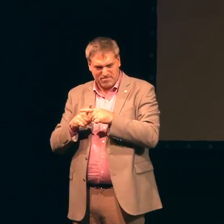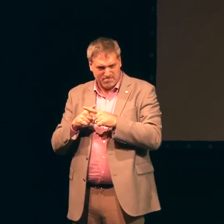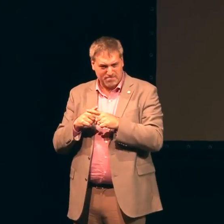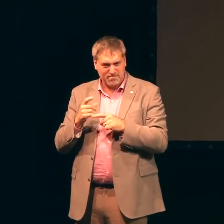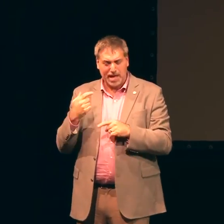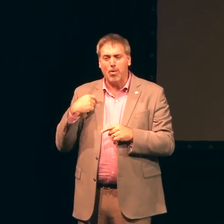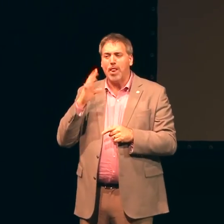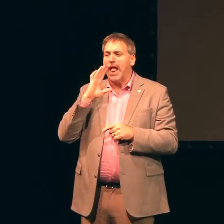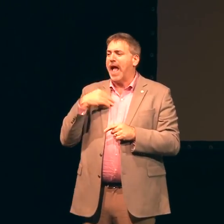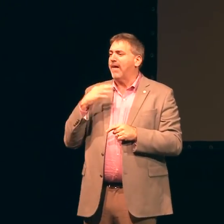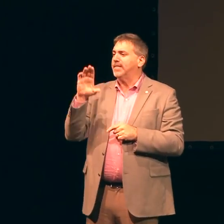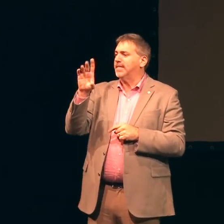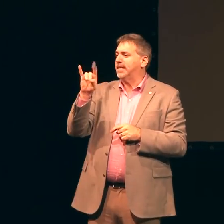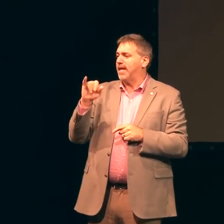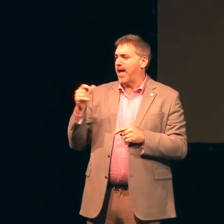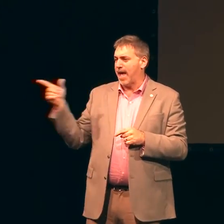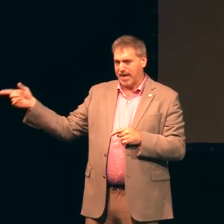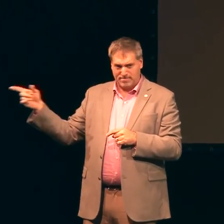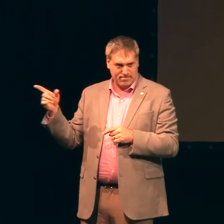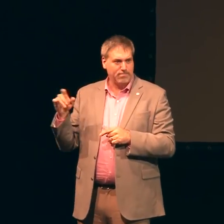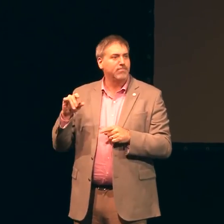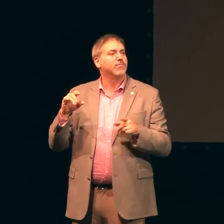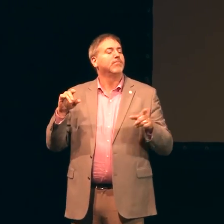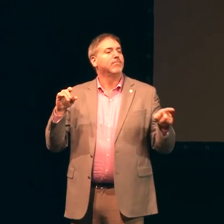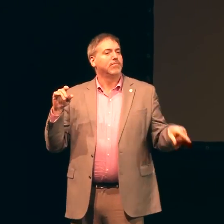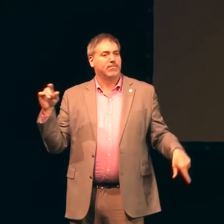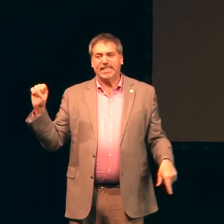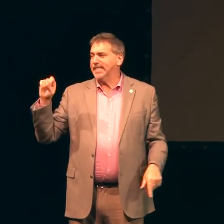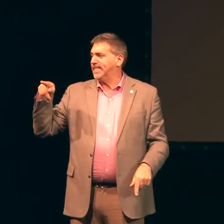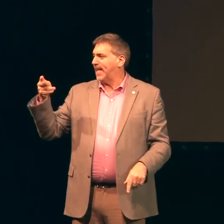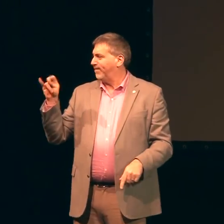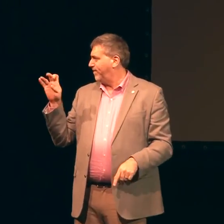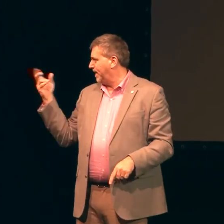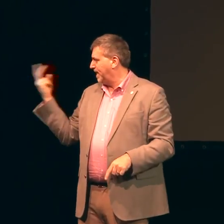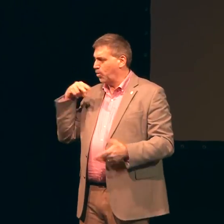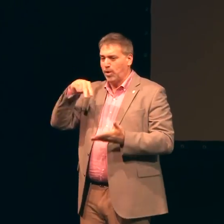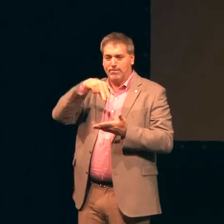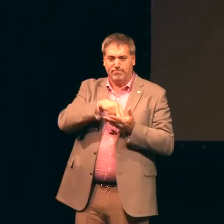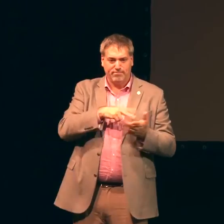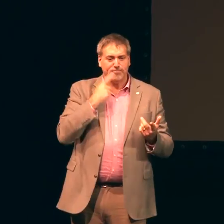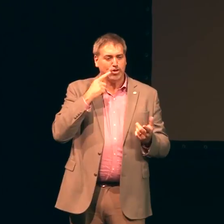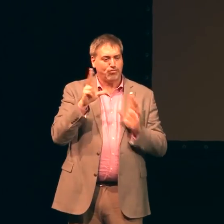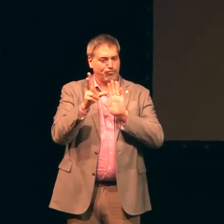red X is and we have people here to interpret. I